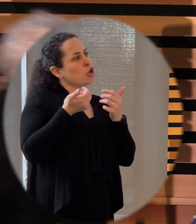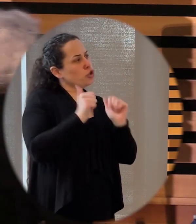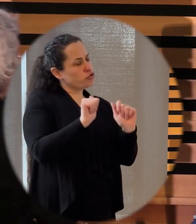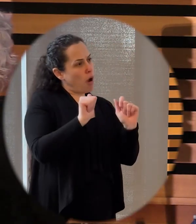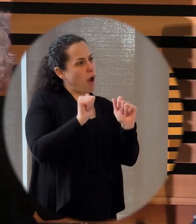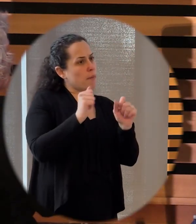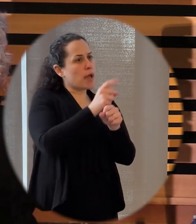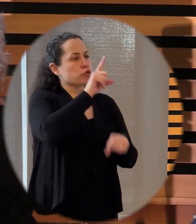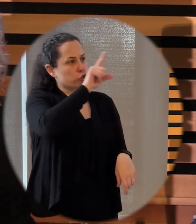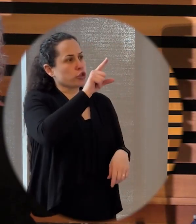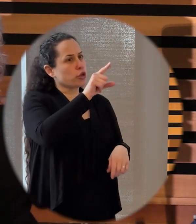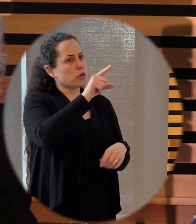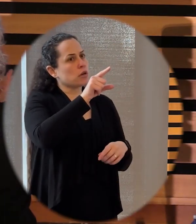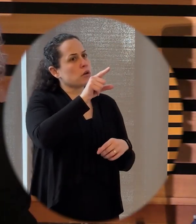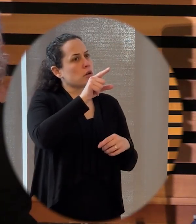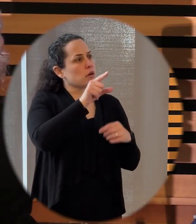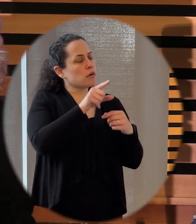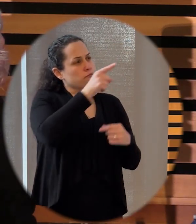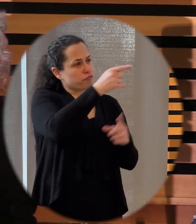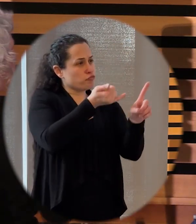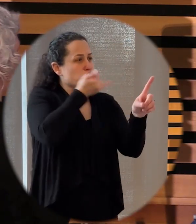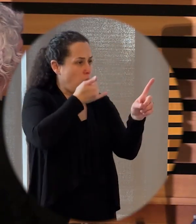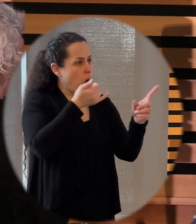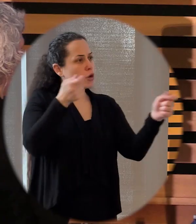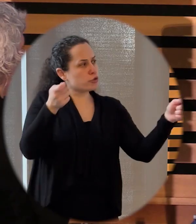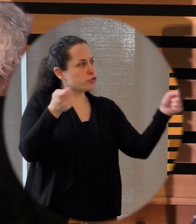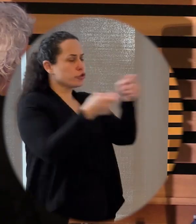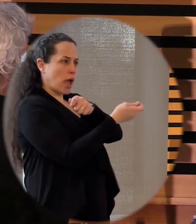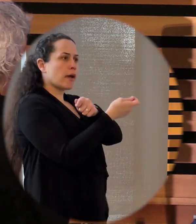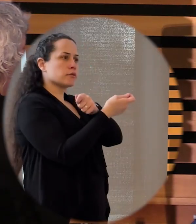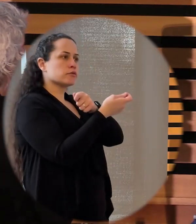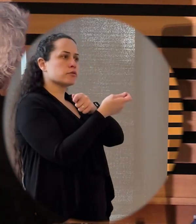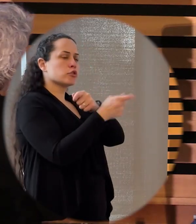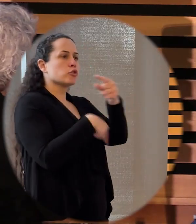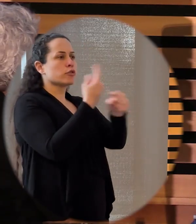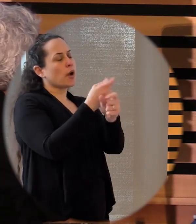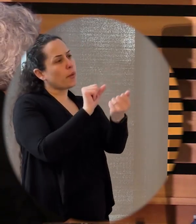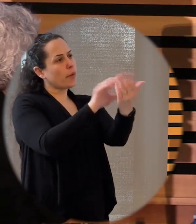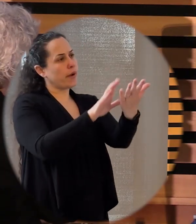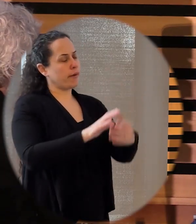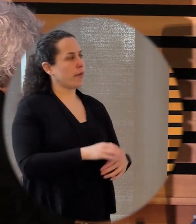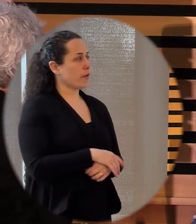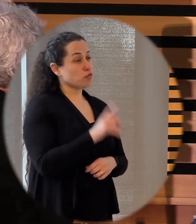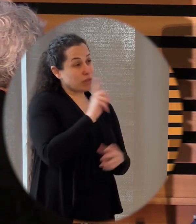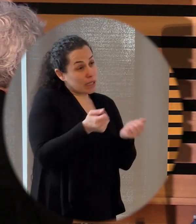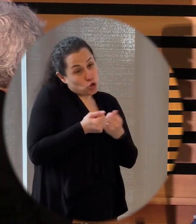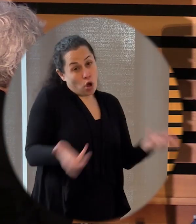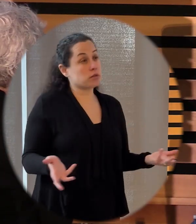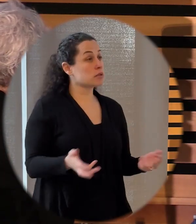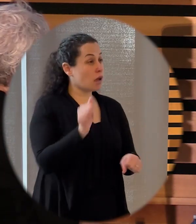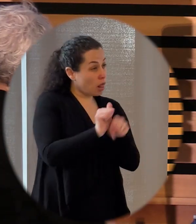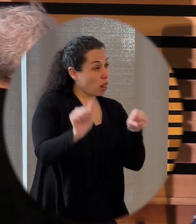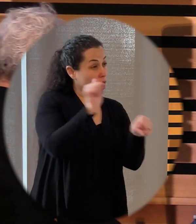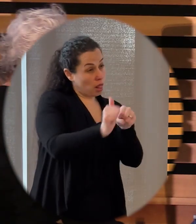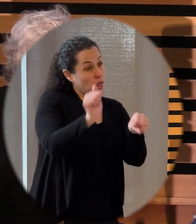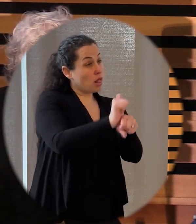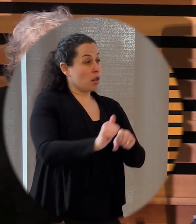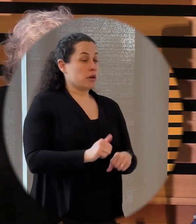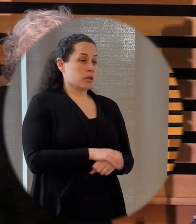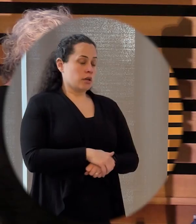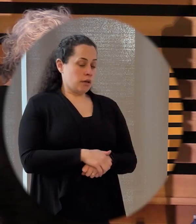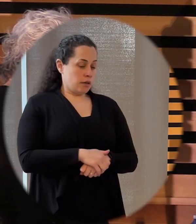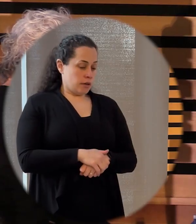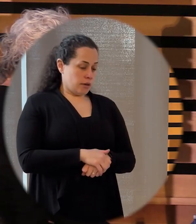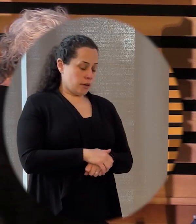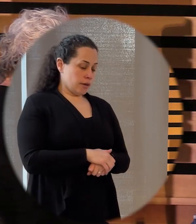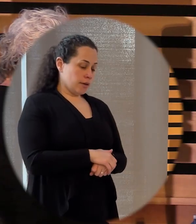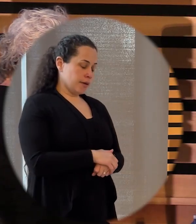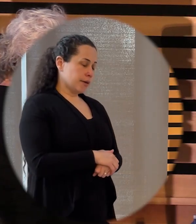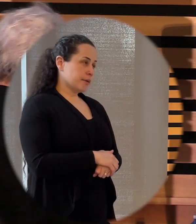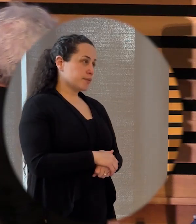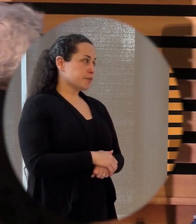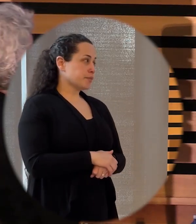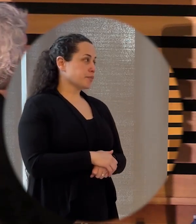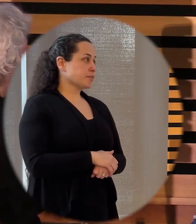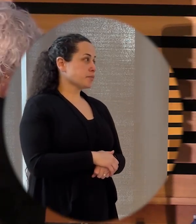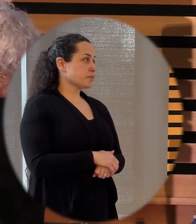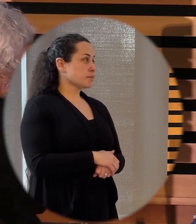right to wrong and it's frankly exhausting. But you know the thing I try and and tell people and